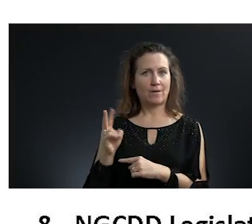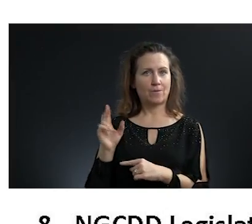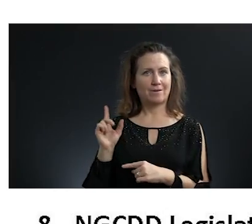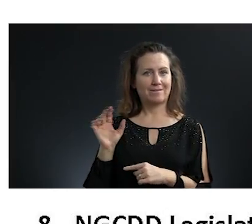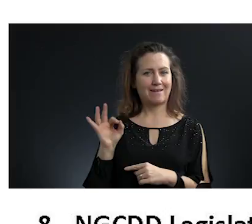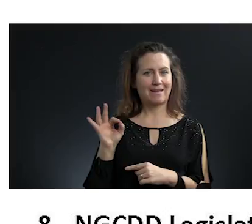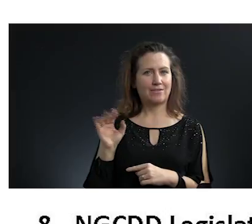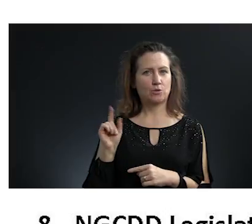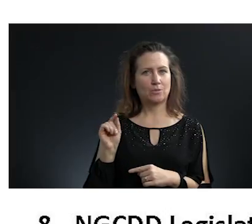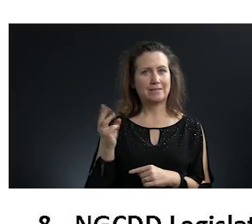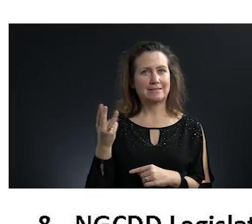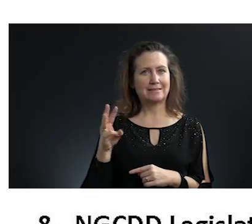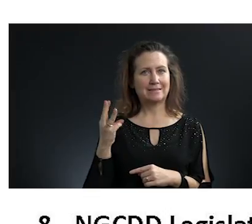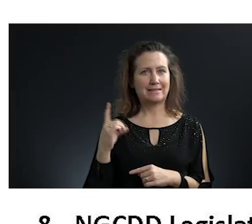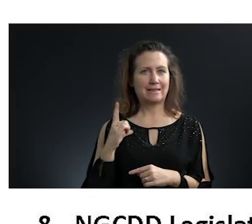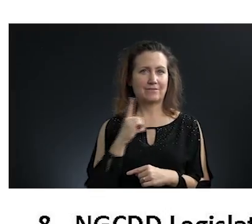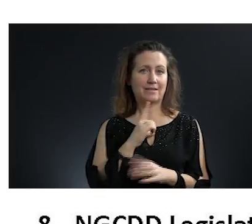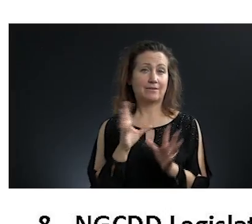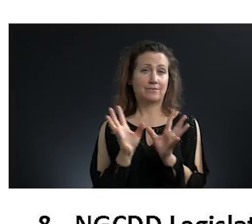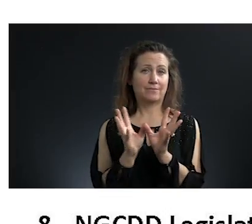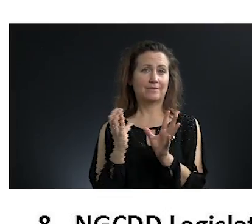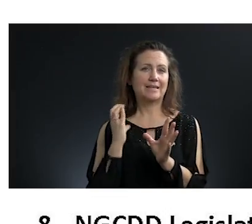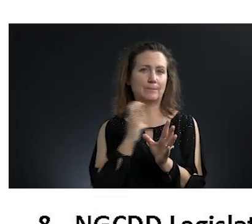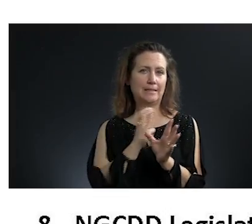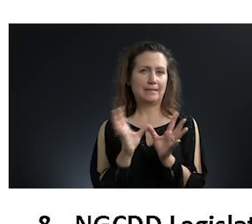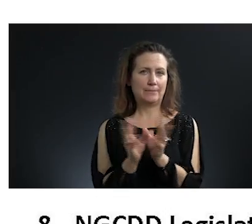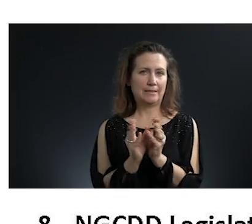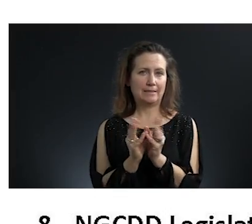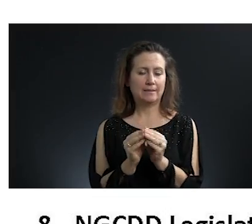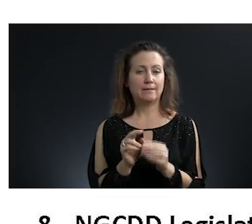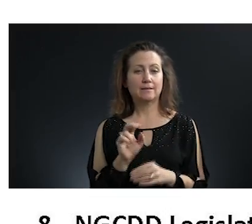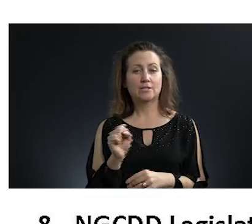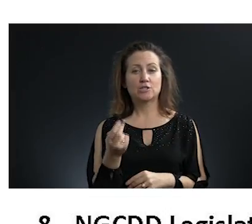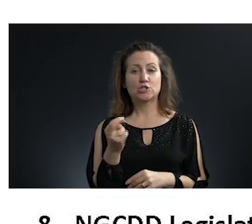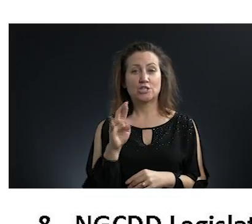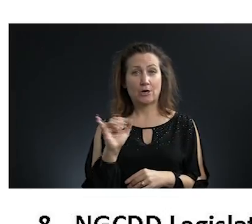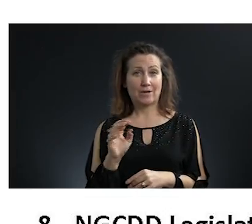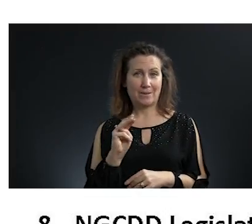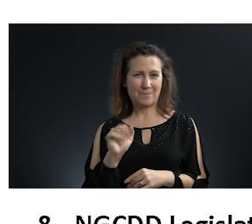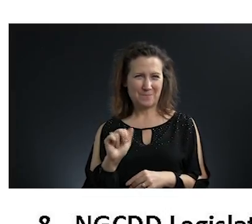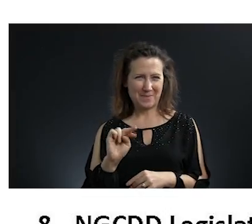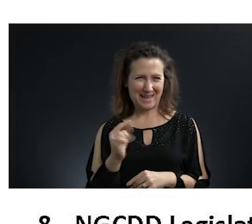2016 Legislative committee meeting Sherry Manning myself and Jack Mayes